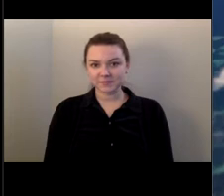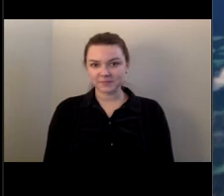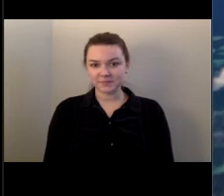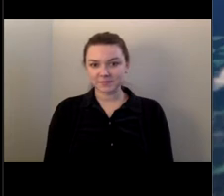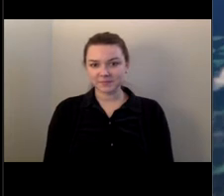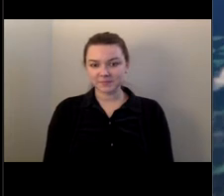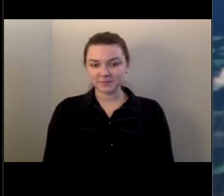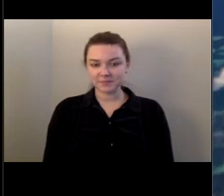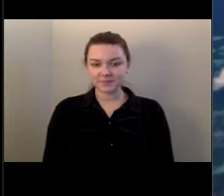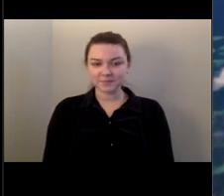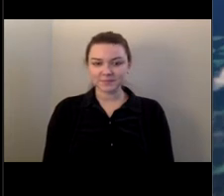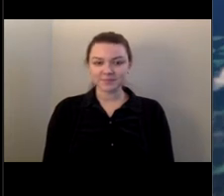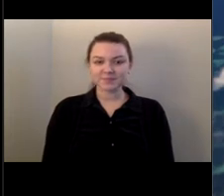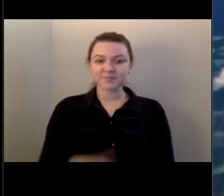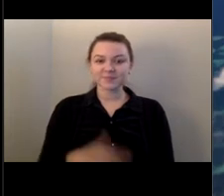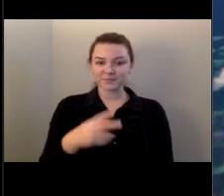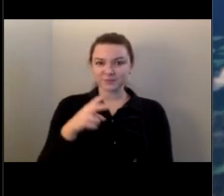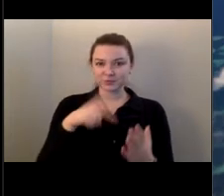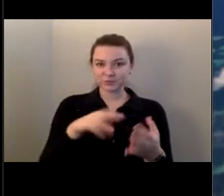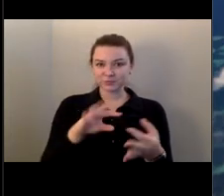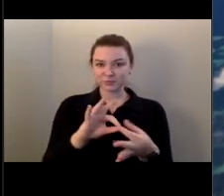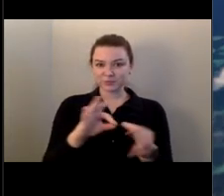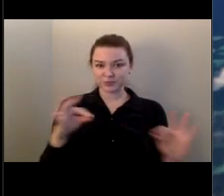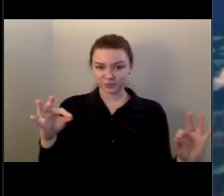(Malia speaking Hawaiian)